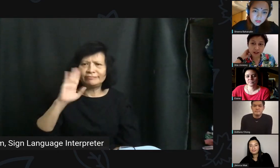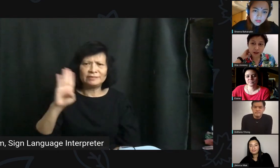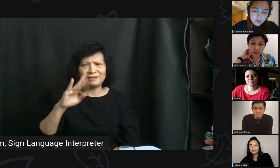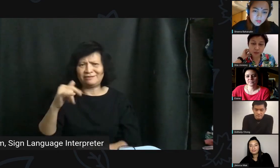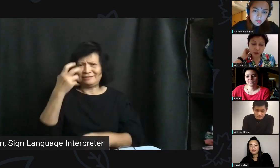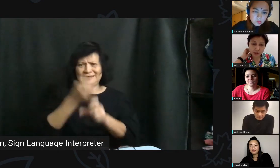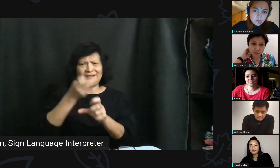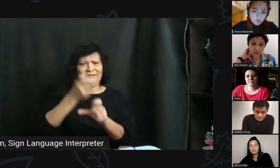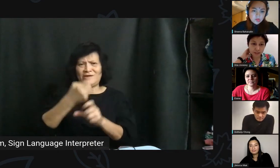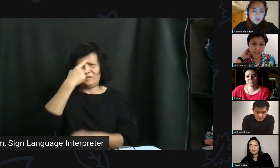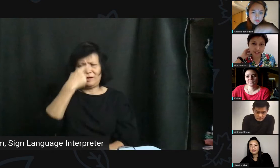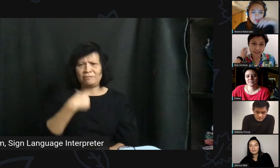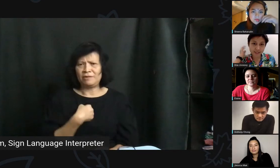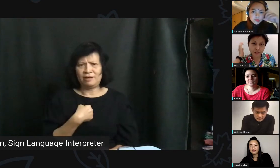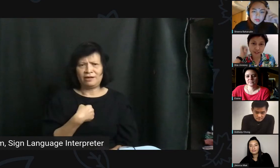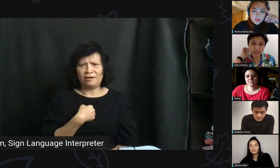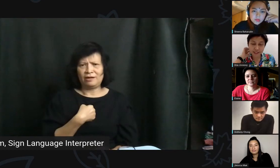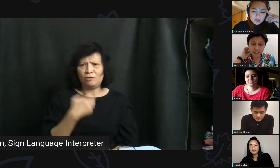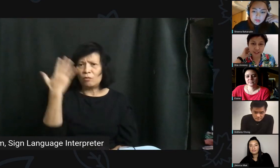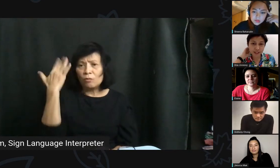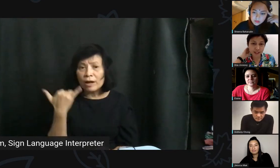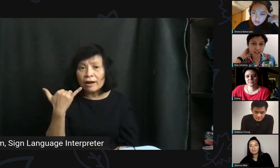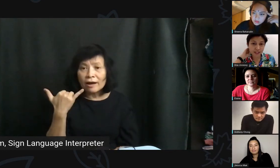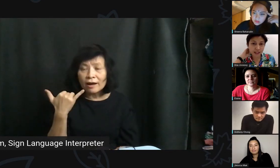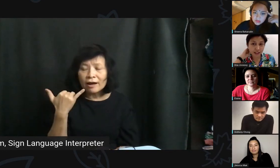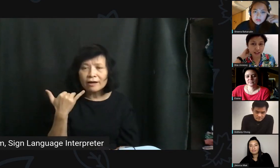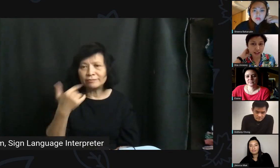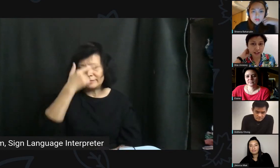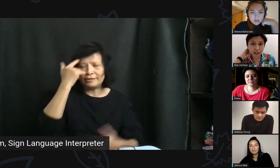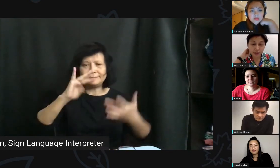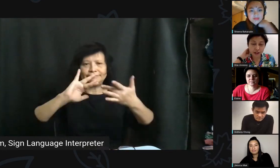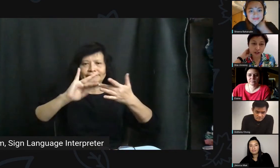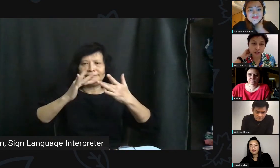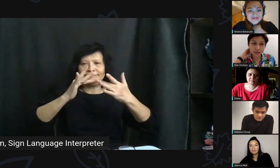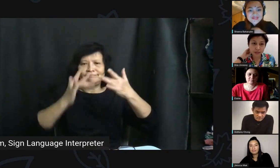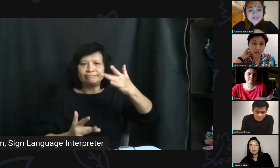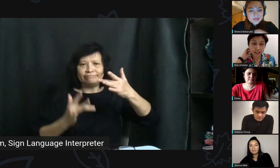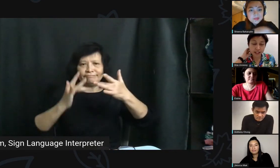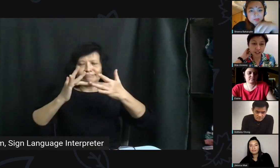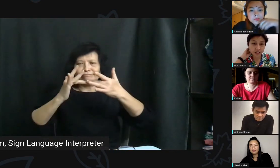One because obviously internet connection and I learned by touch